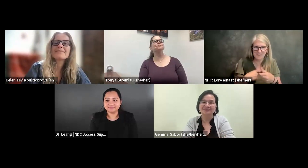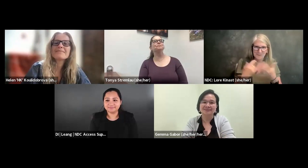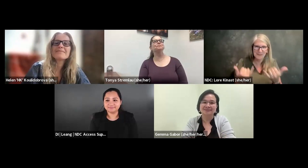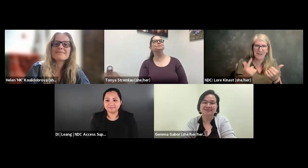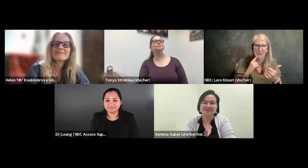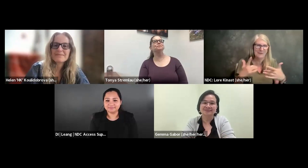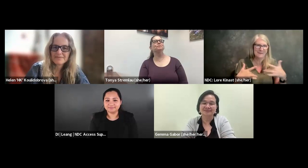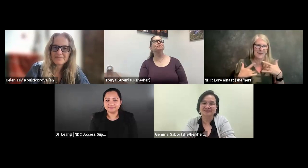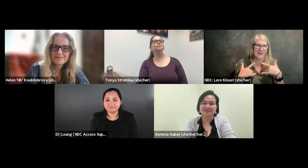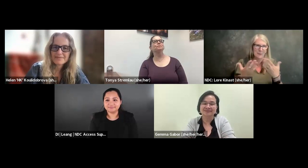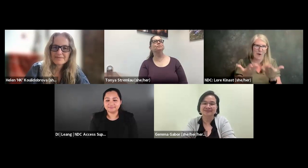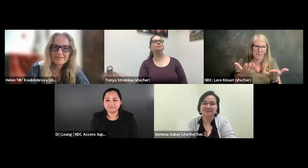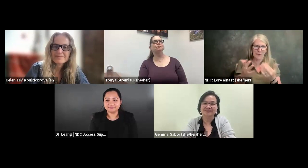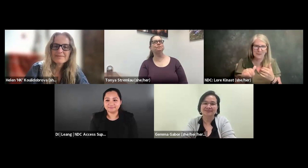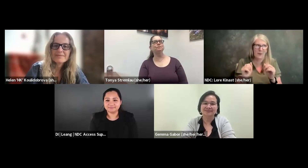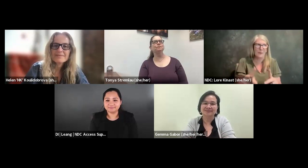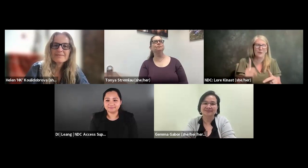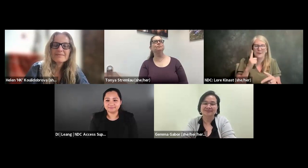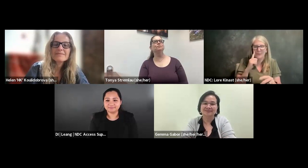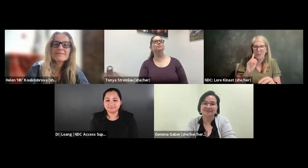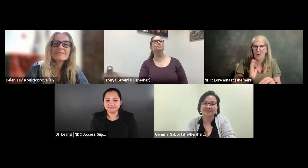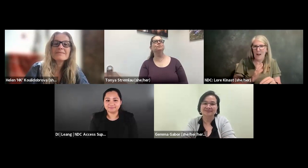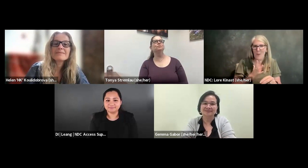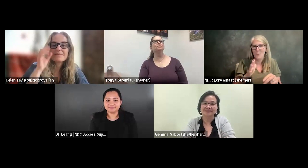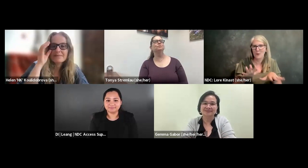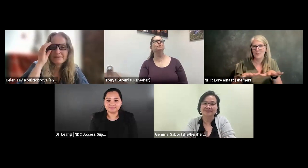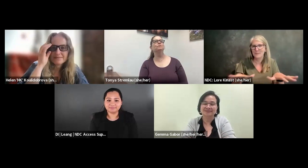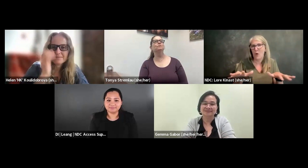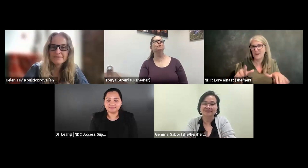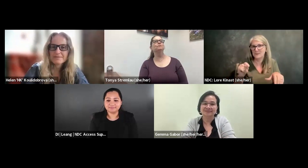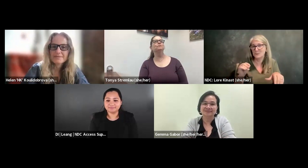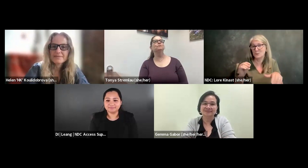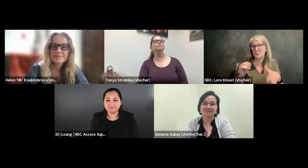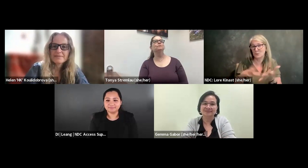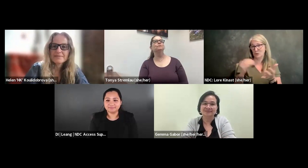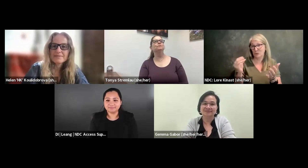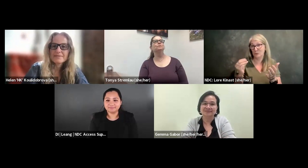Thank you, all three of you, for being here today. We're excited to have you and for this opportunity